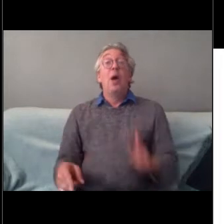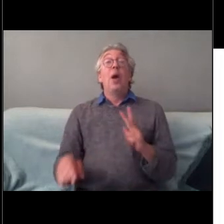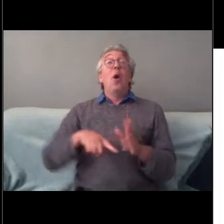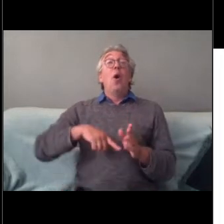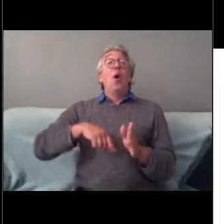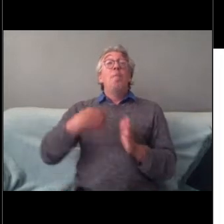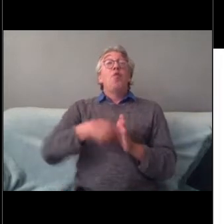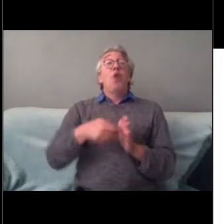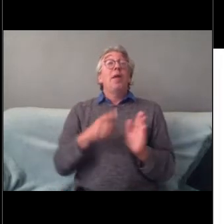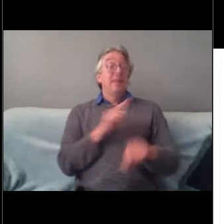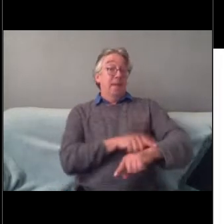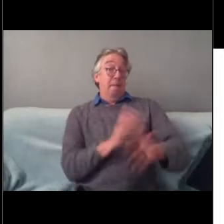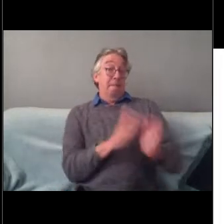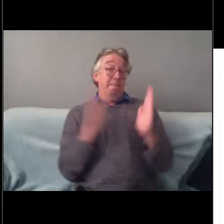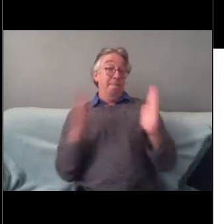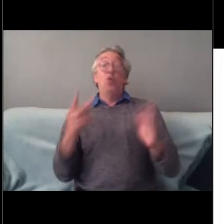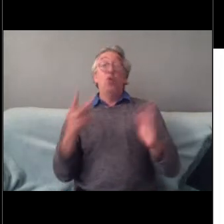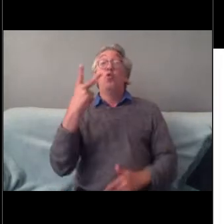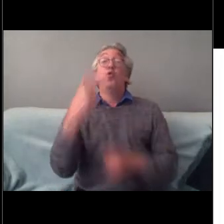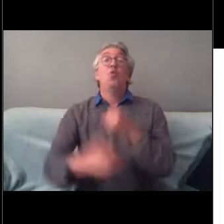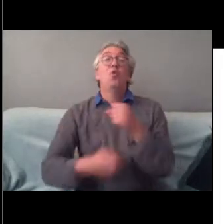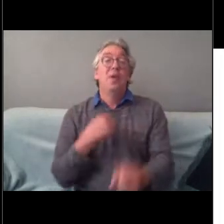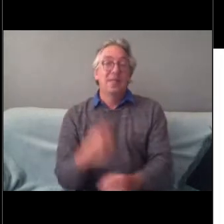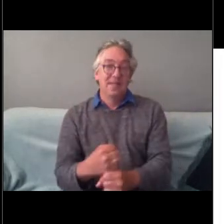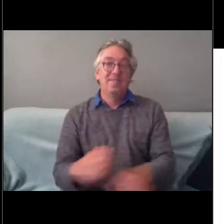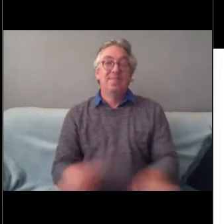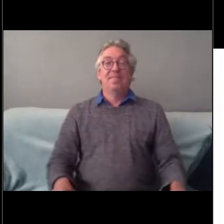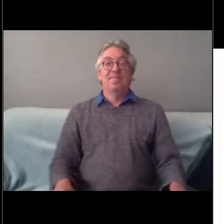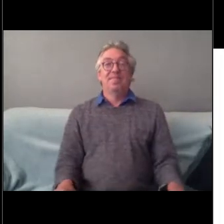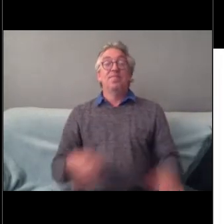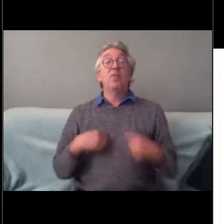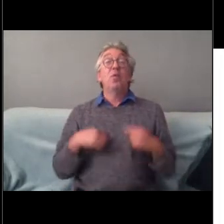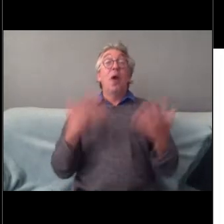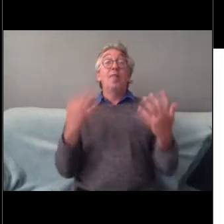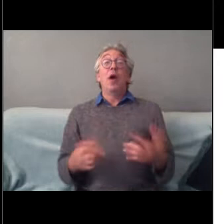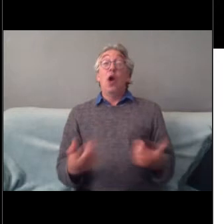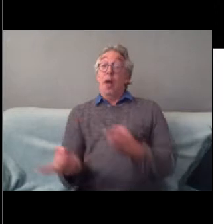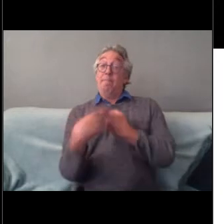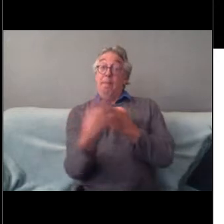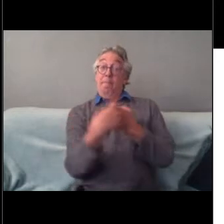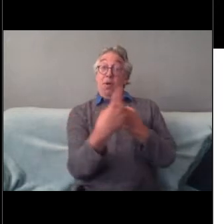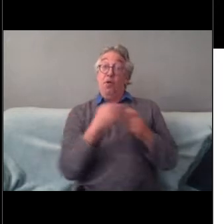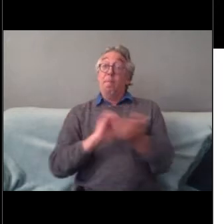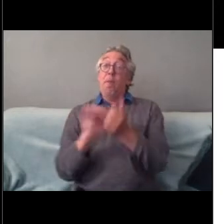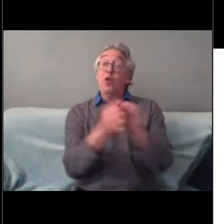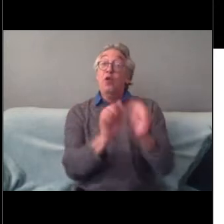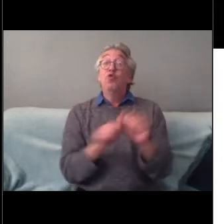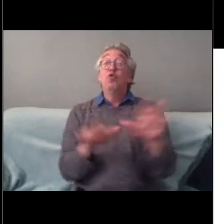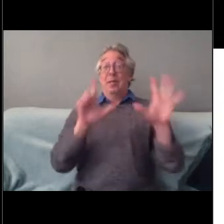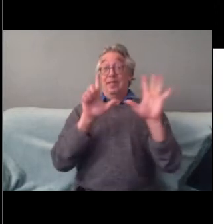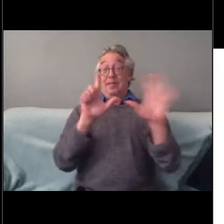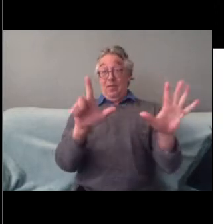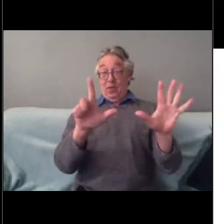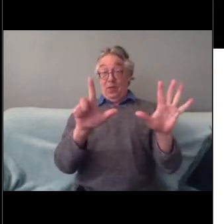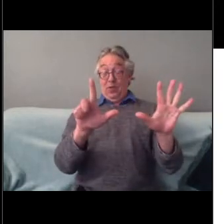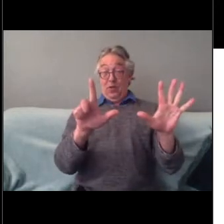It's represented by seven consortium from five EU countries.